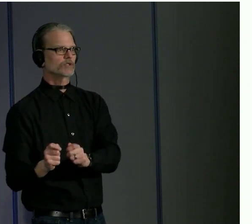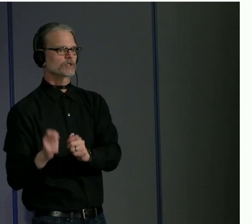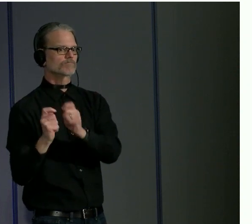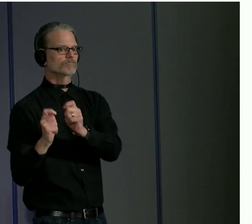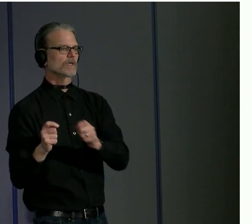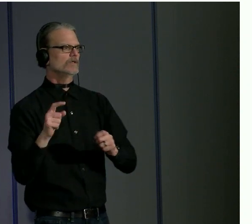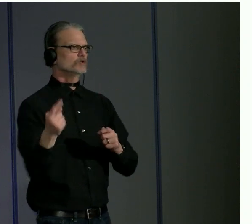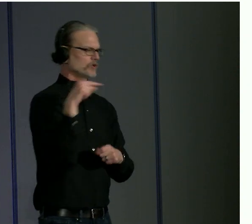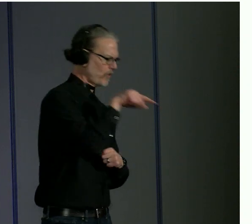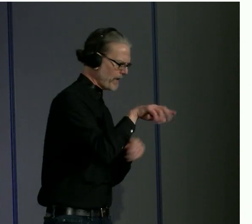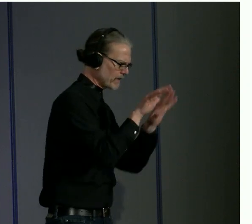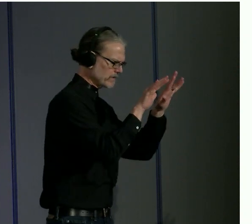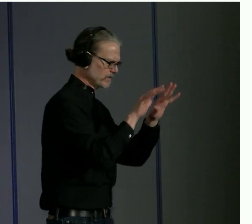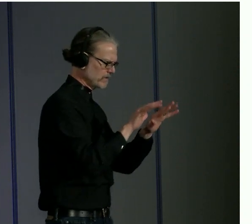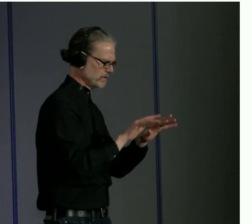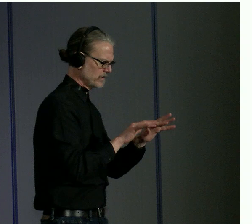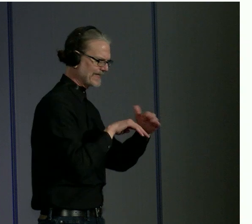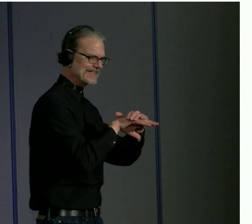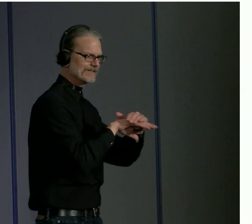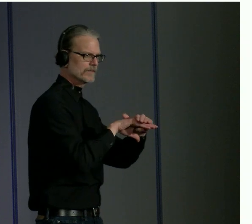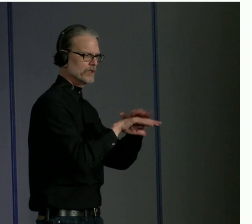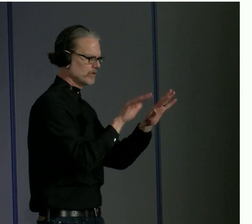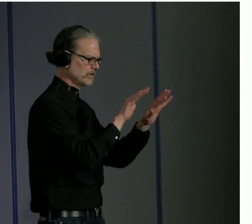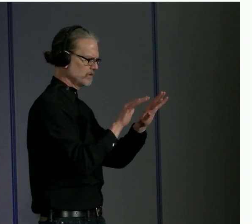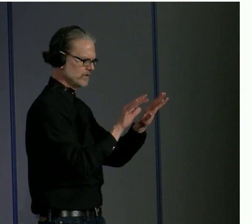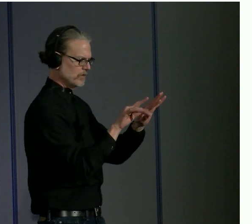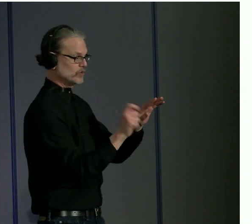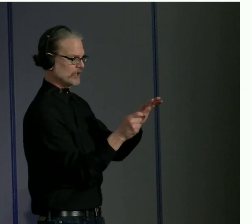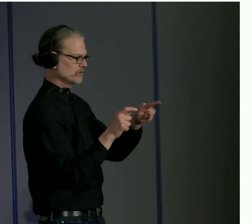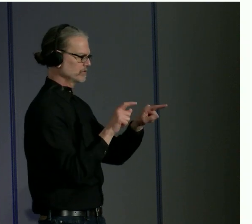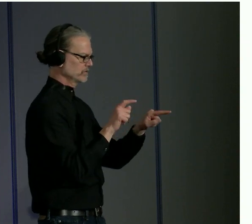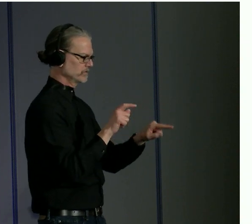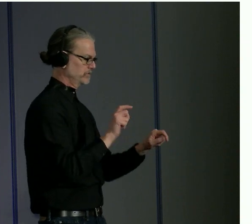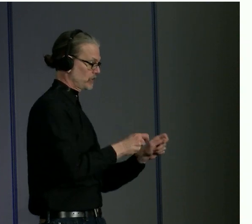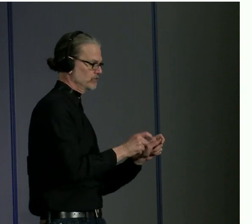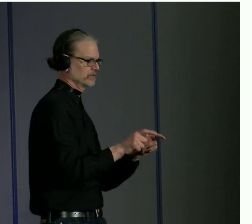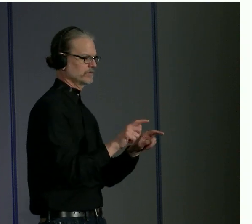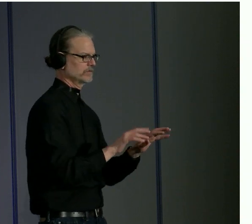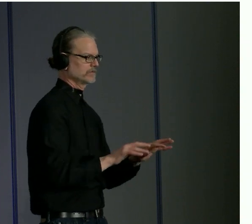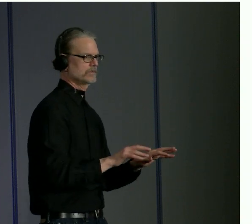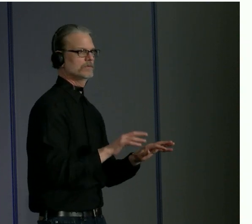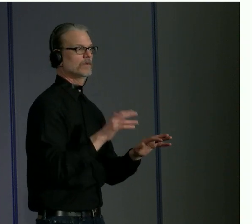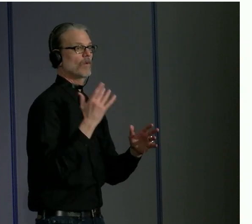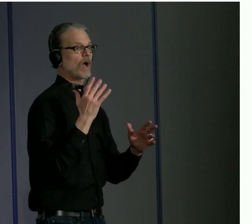and consider all the accessibility change you should be making. When you get to that final PDF,